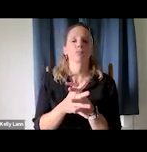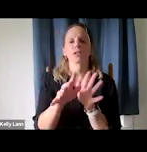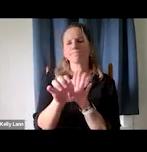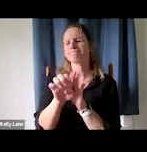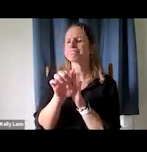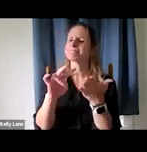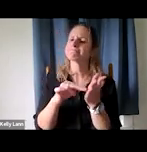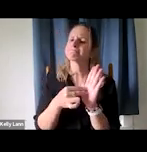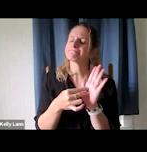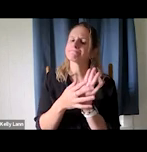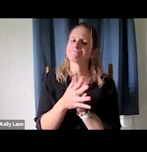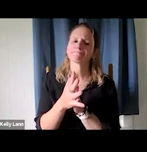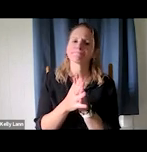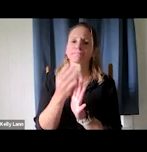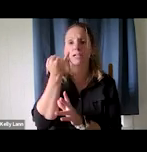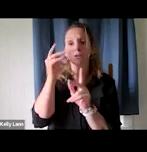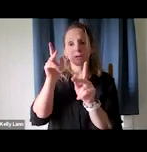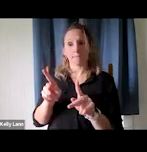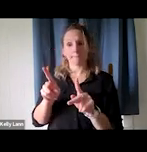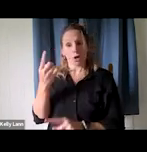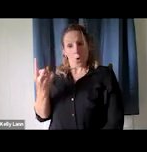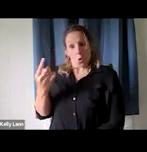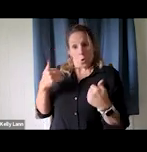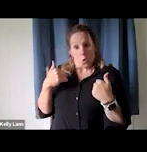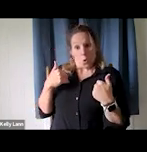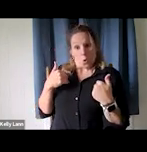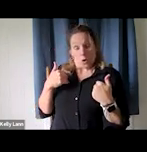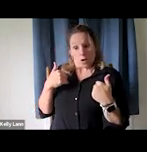would be if someone only has hallucinations